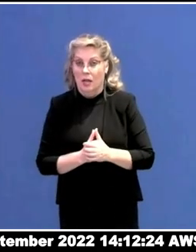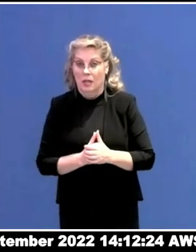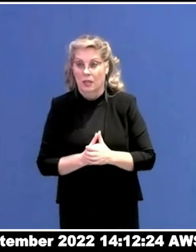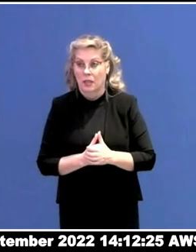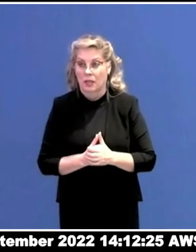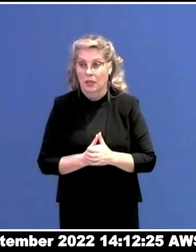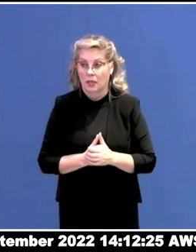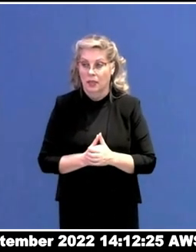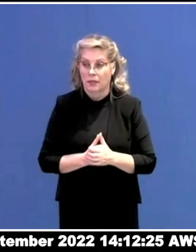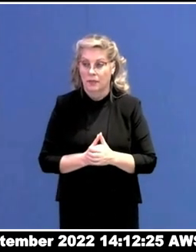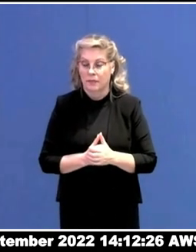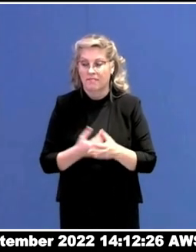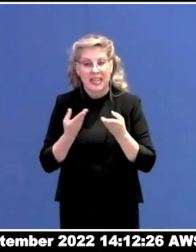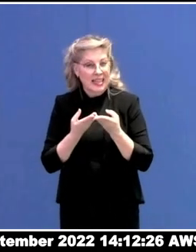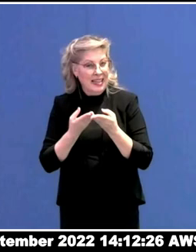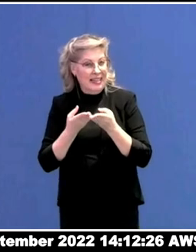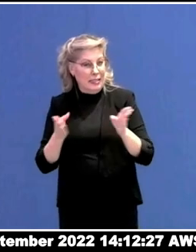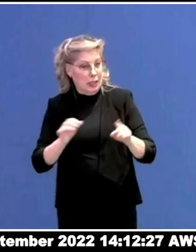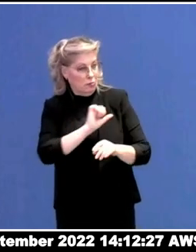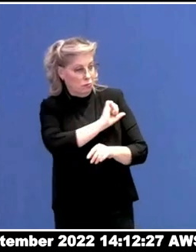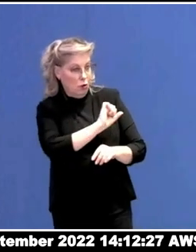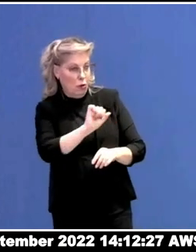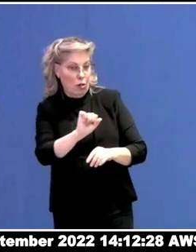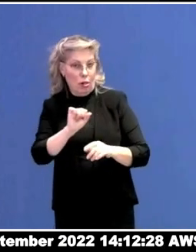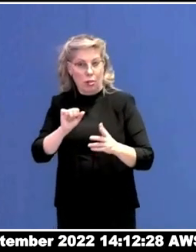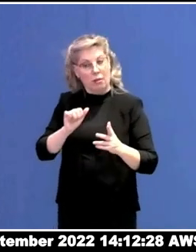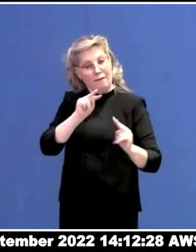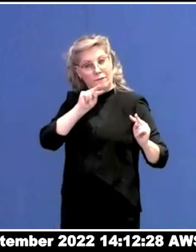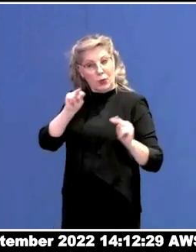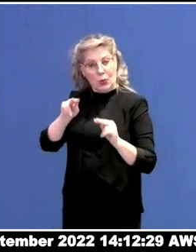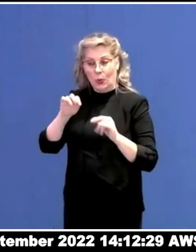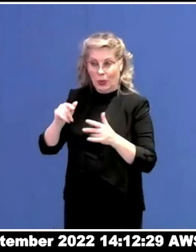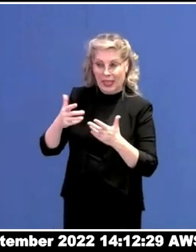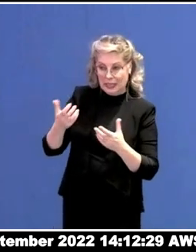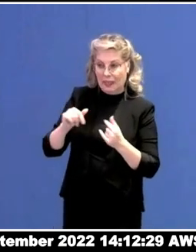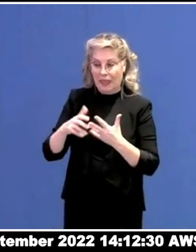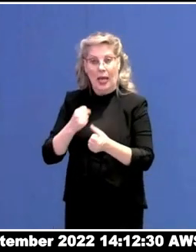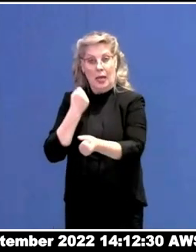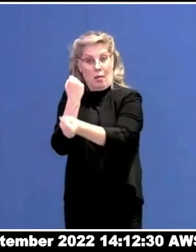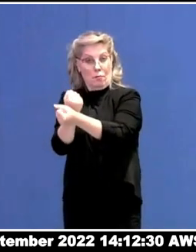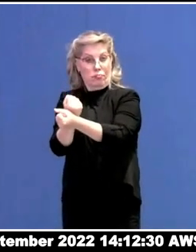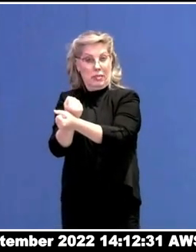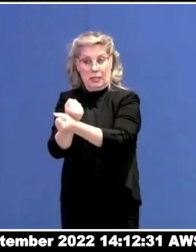Corrections department is to maintain good order to confine the people for a period of time to protect their staff.